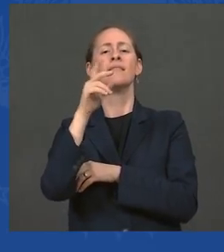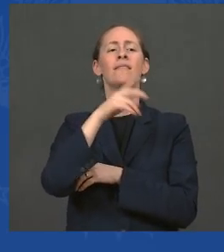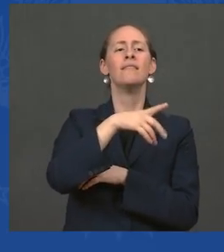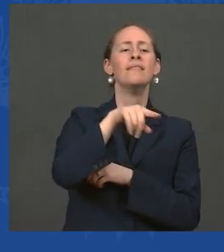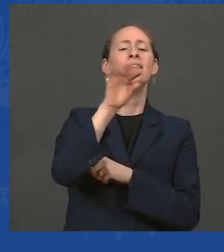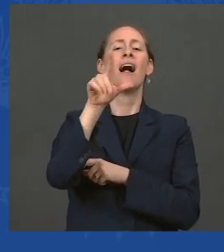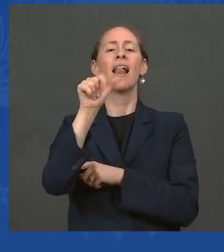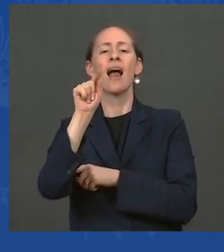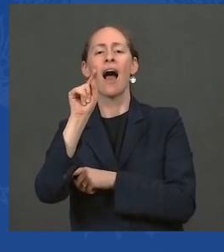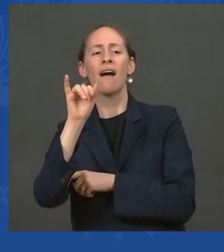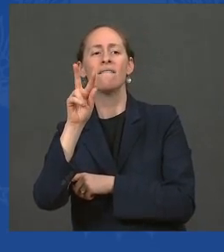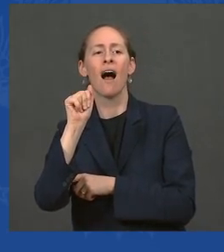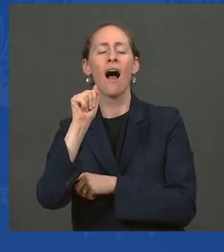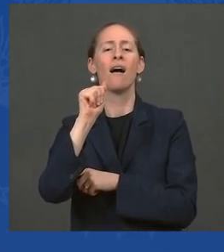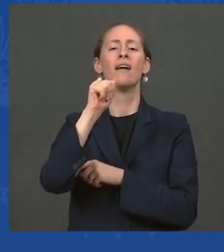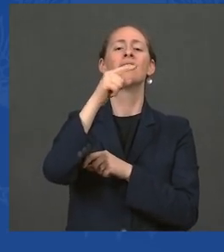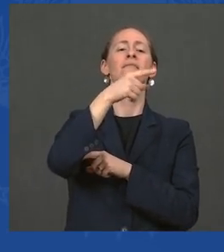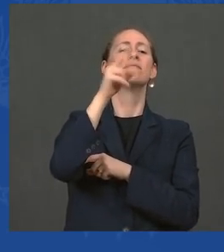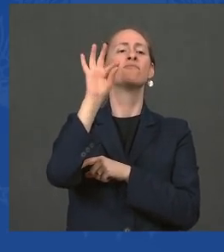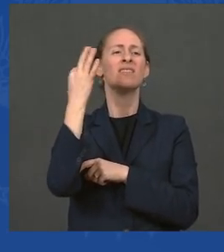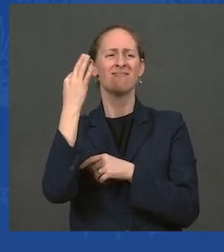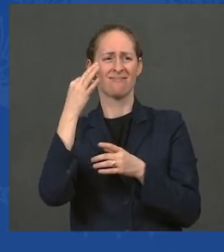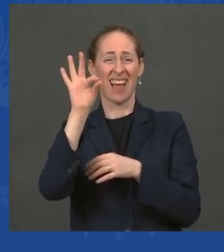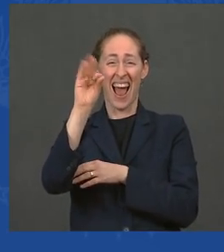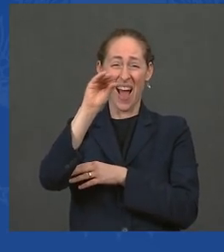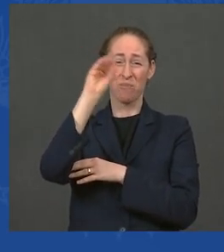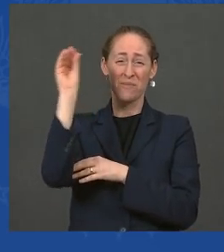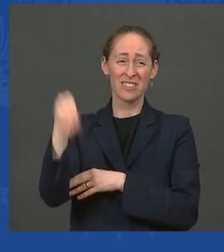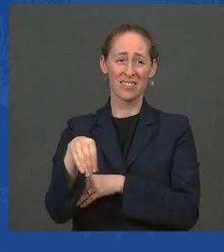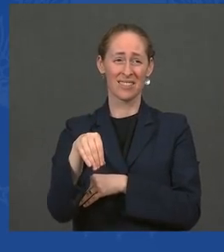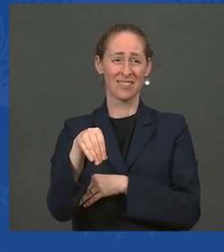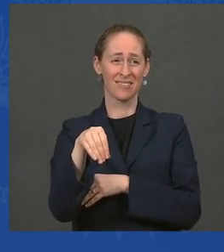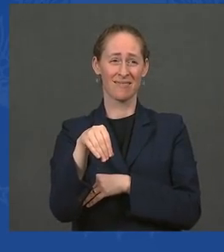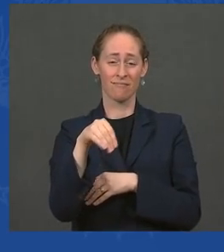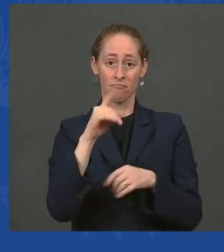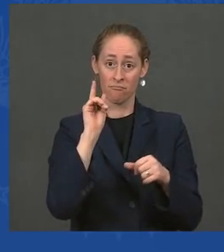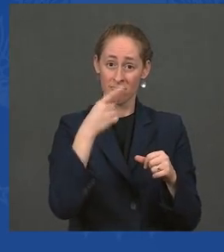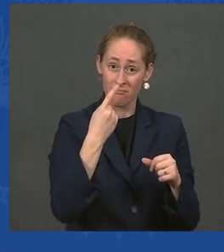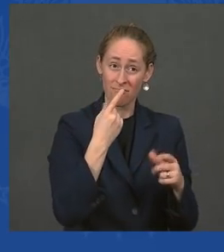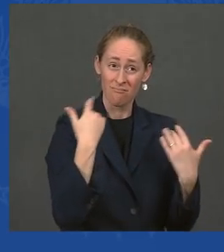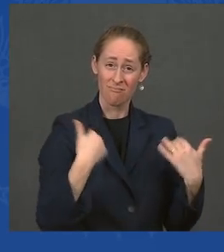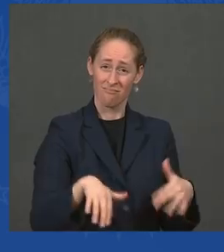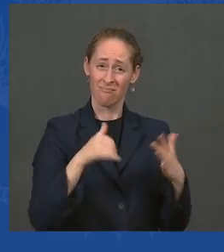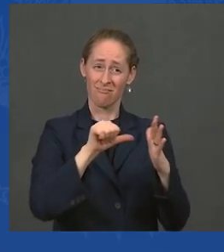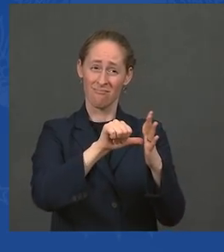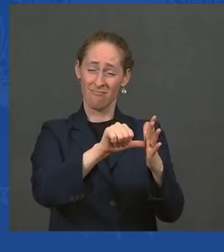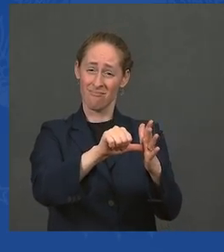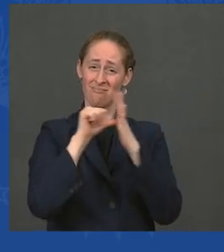It's not just early education. According to one study, we rank 12th among advanced economies